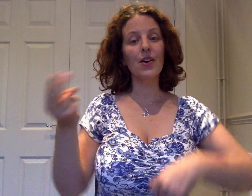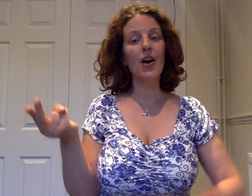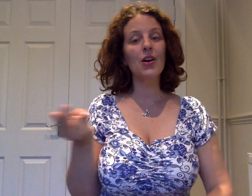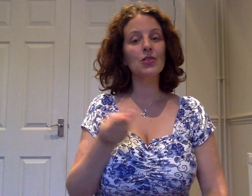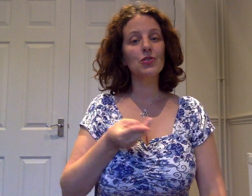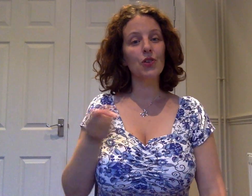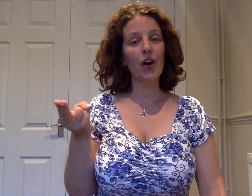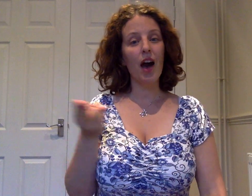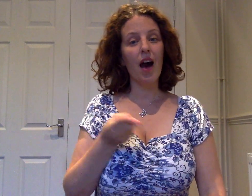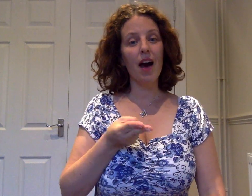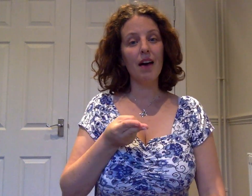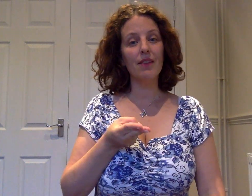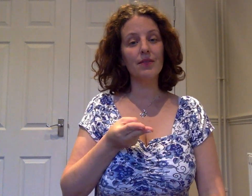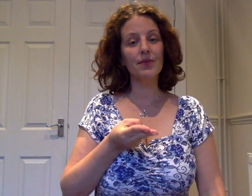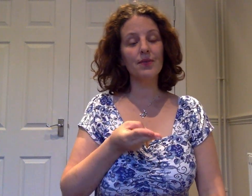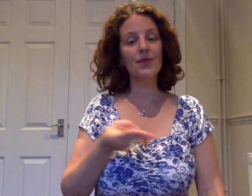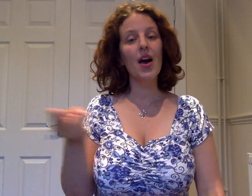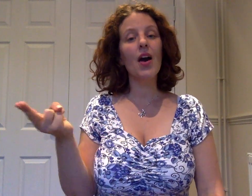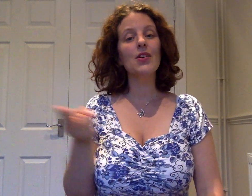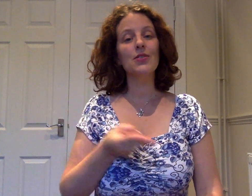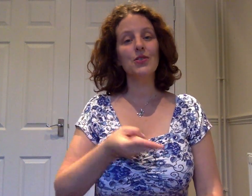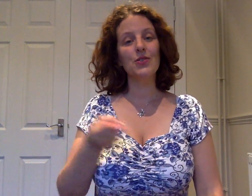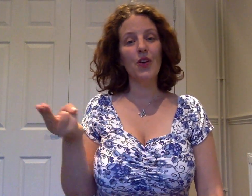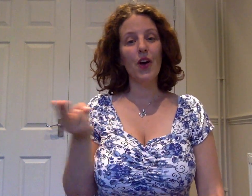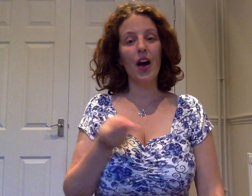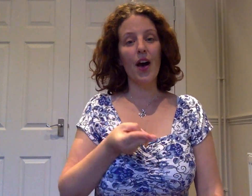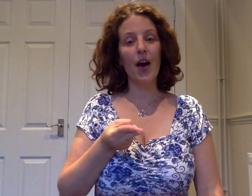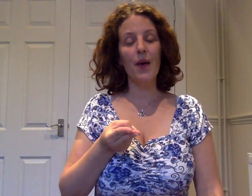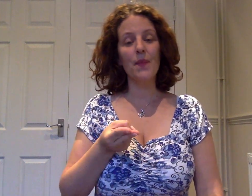Sugar